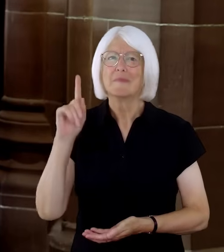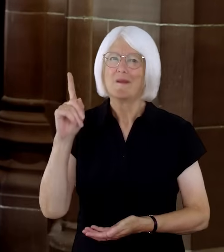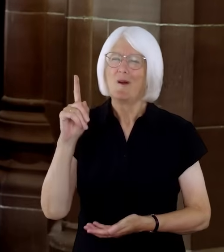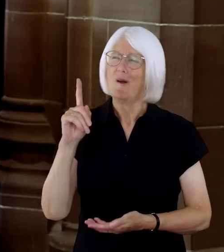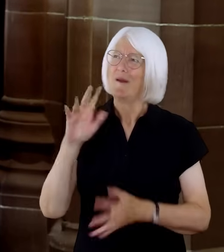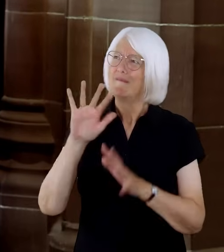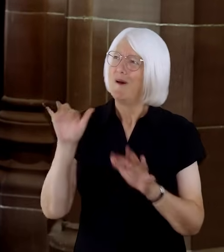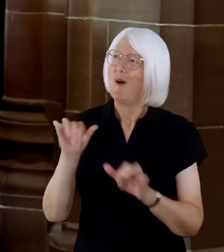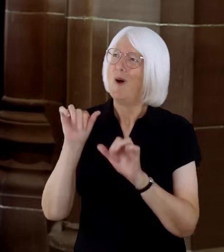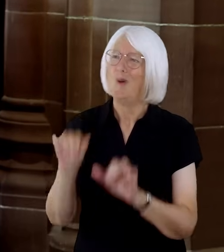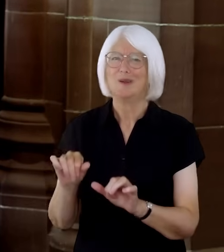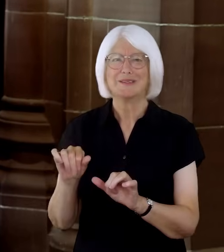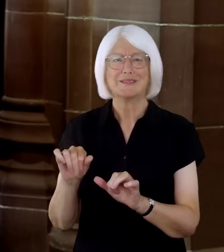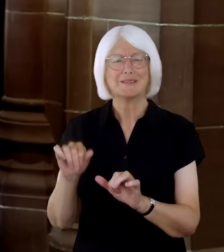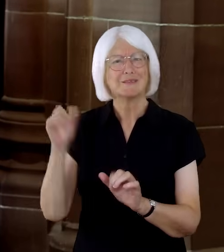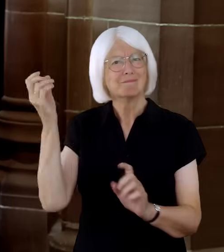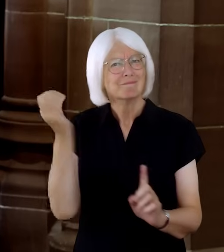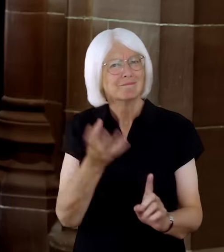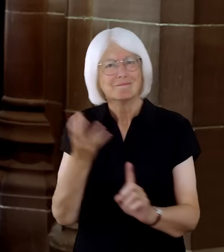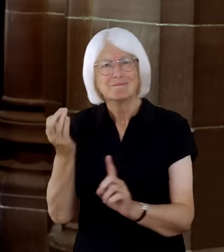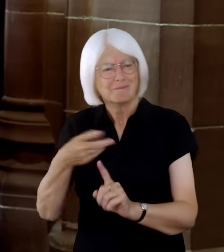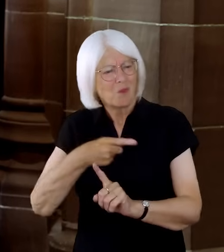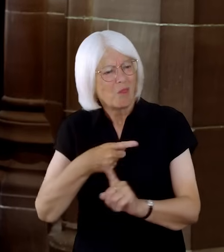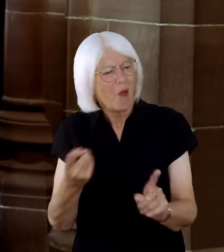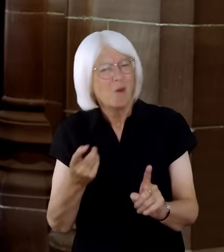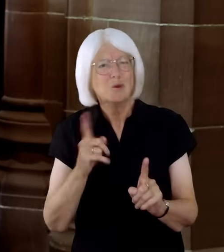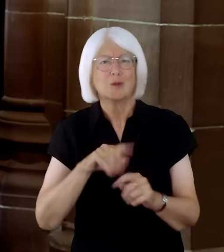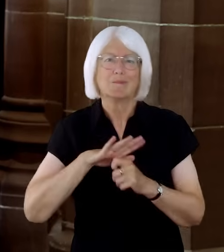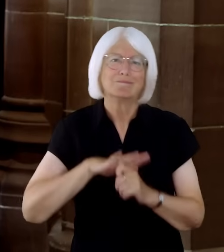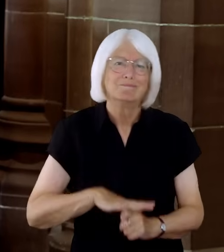God of wholeness, speaking to the despair and loneliness